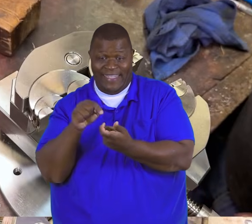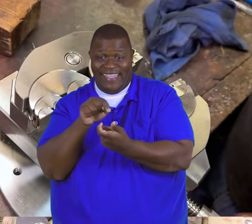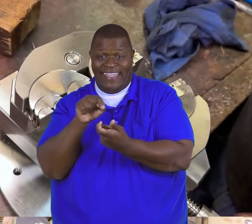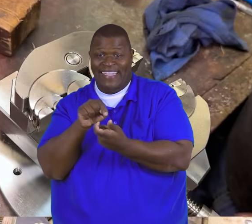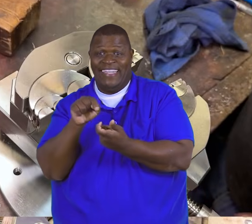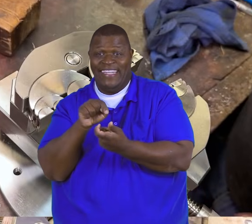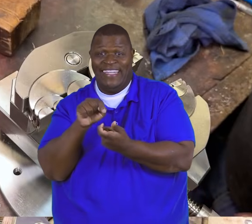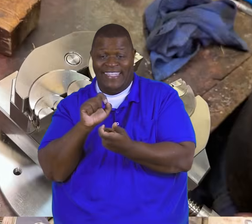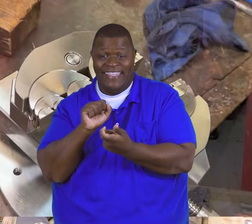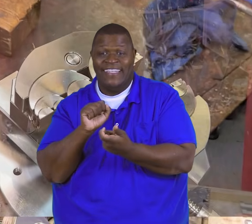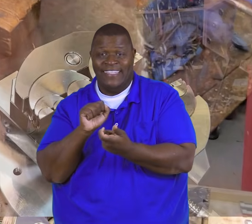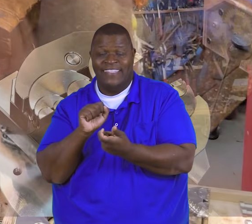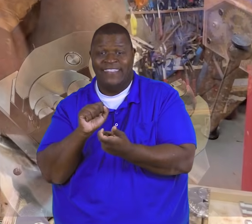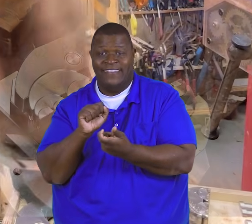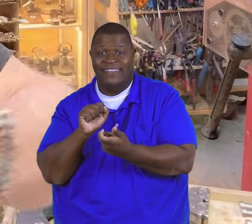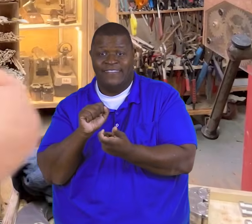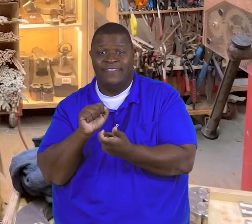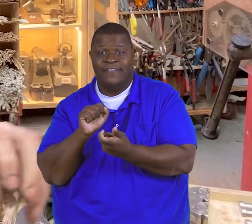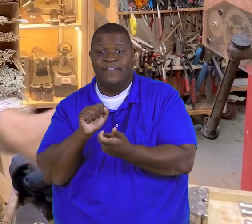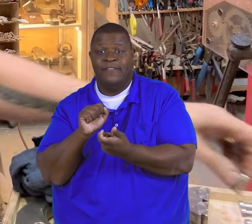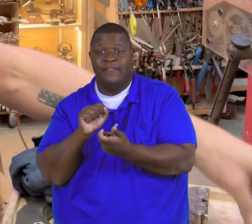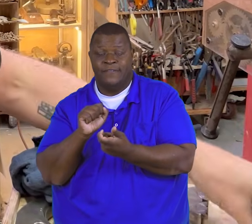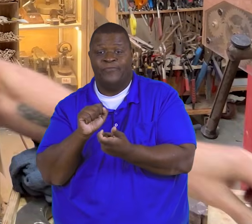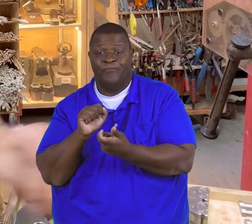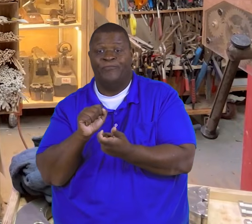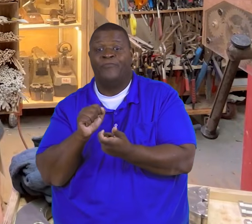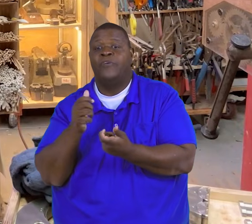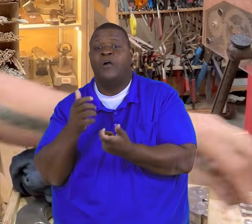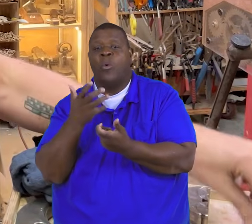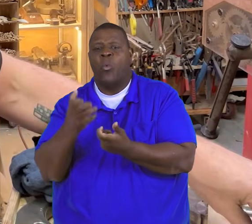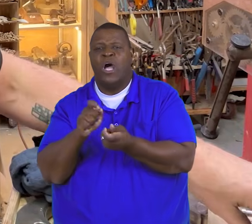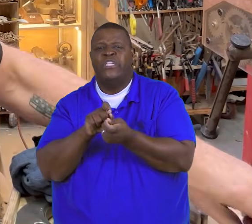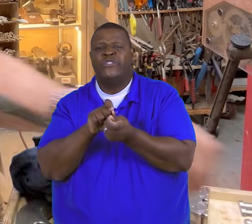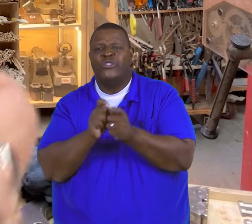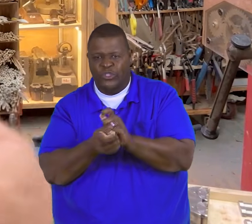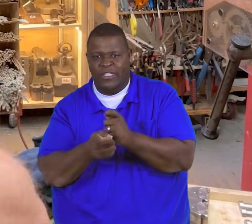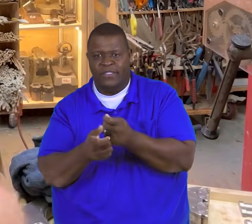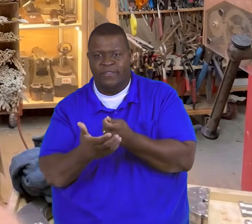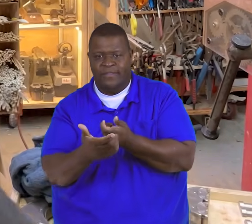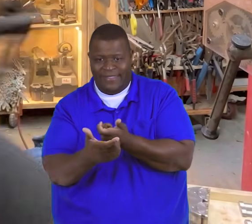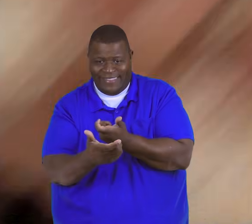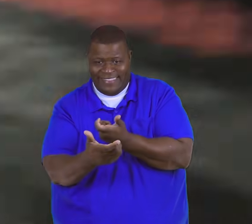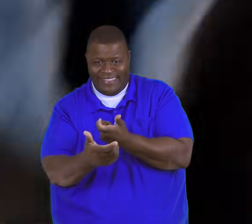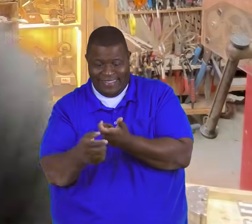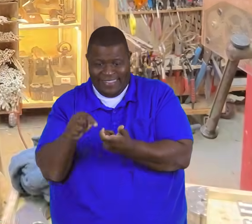my vise has this, it's confronted with this. And what I'd like to do is, let me get a pen.